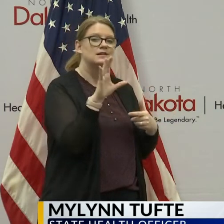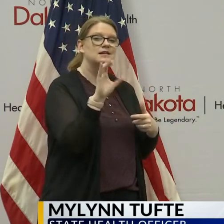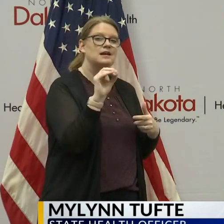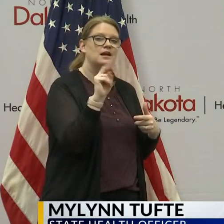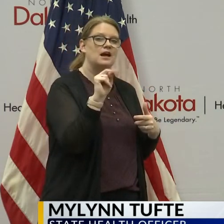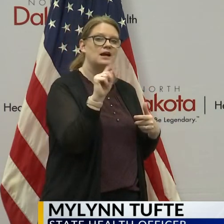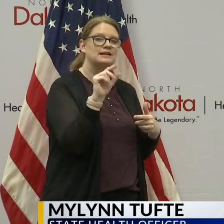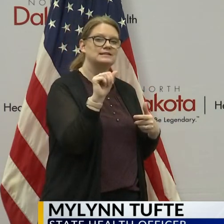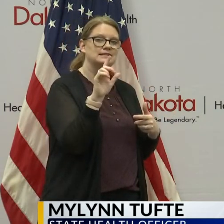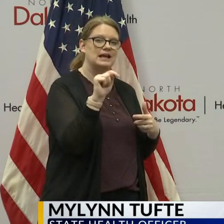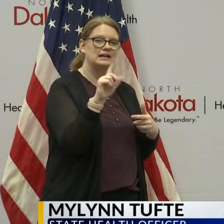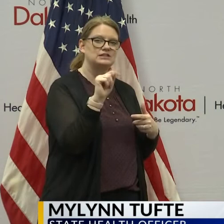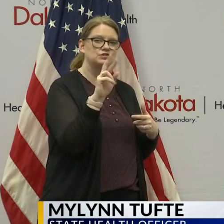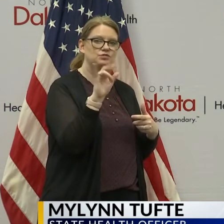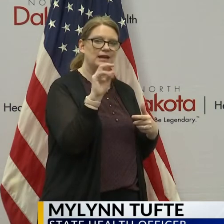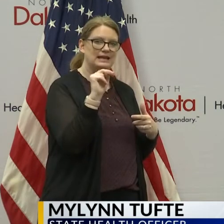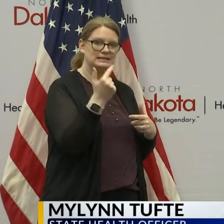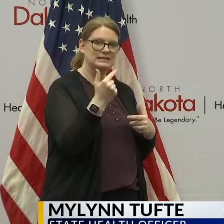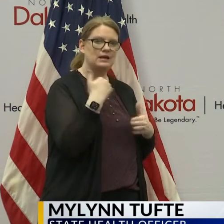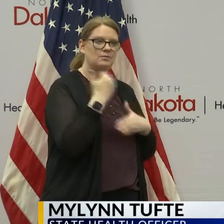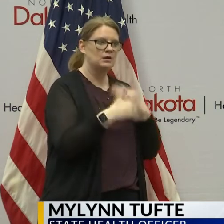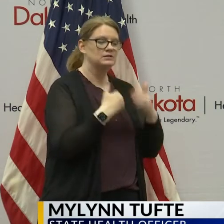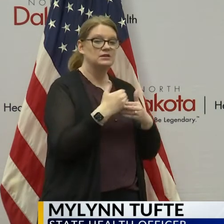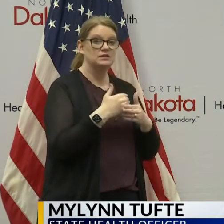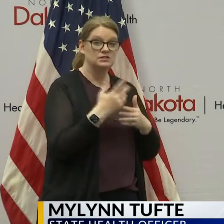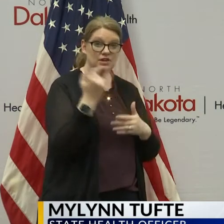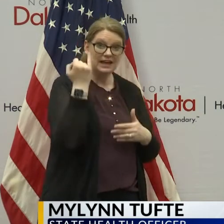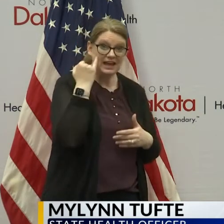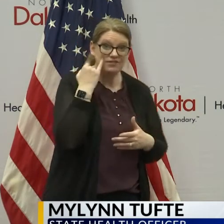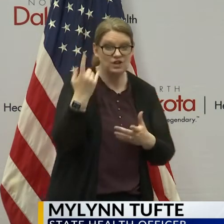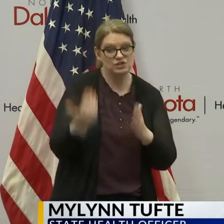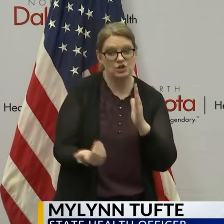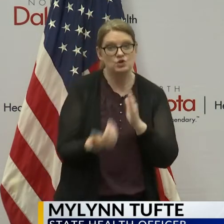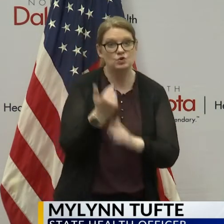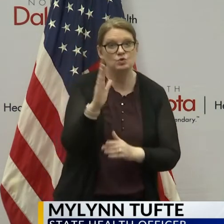ALL CLOSE CONTACT ARE ASKED TO STAY AT HOME AND ARE MONITORED FOR 14 DAYS FROM THEIR LAST CONTACT WITH THE INDIVIDUAL THAT TESTED POSITIVE.